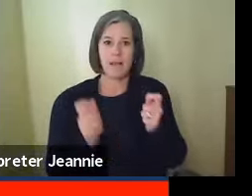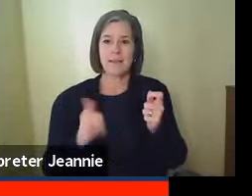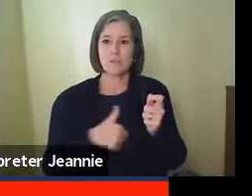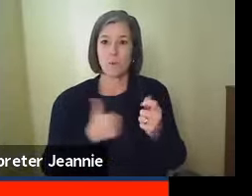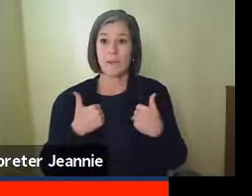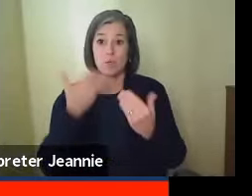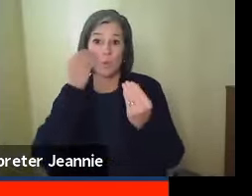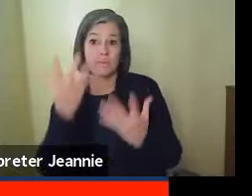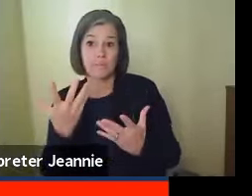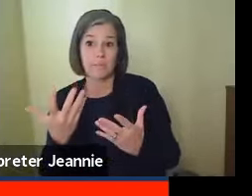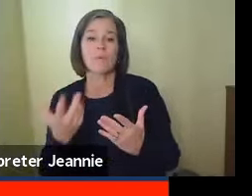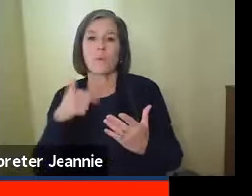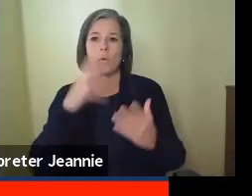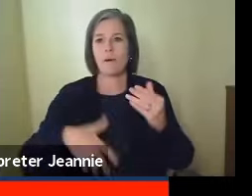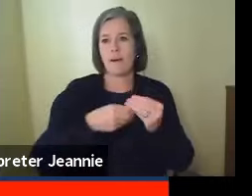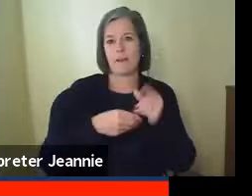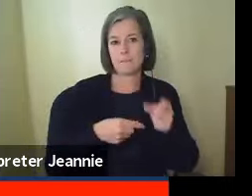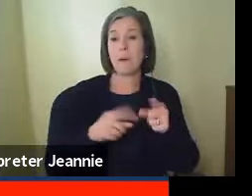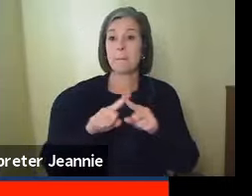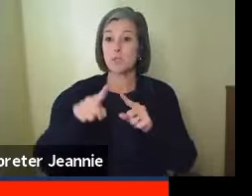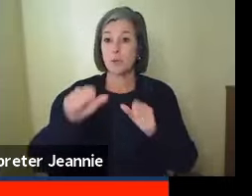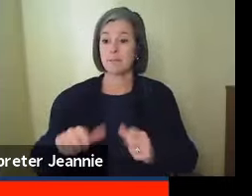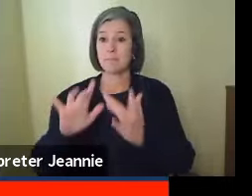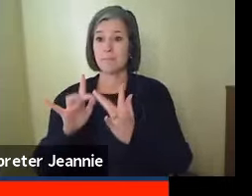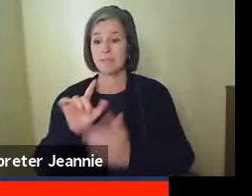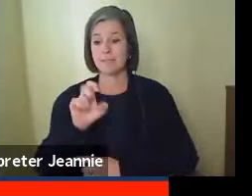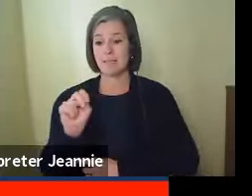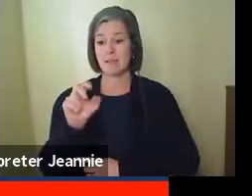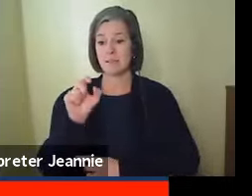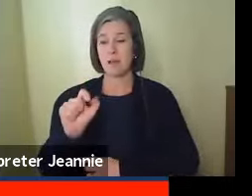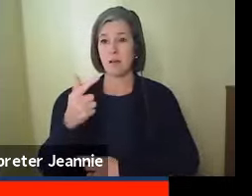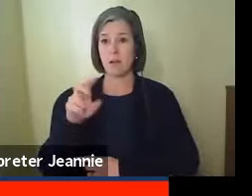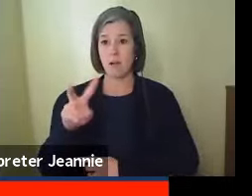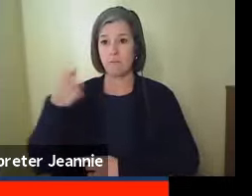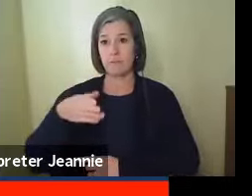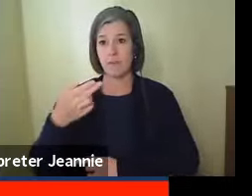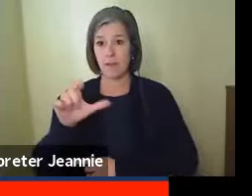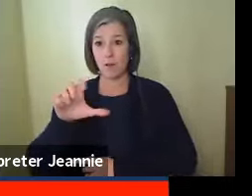You can find it by going to our website if you go to TN.gov/health and click on the yellow